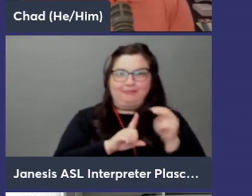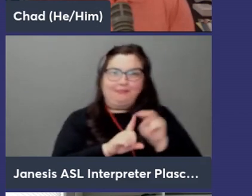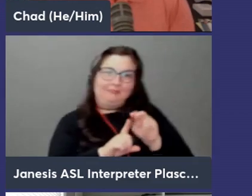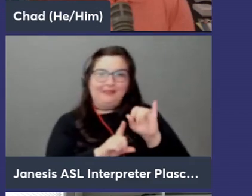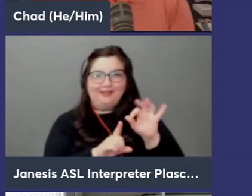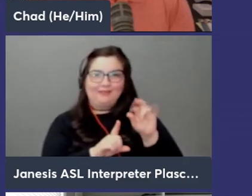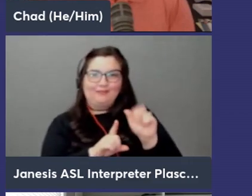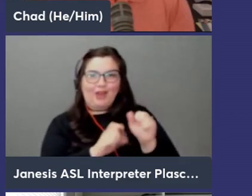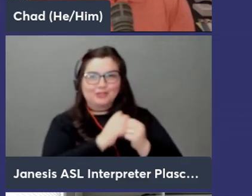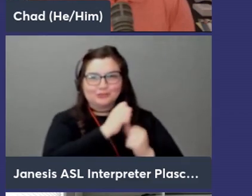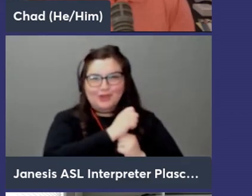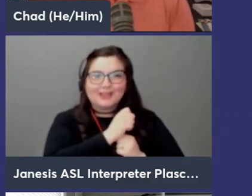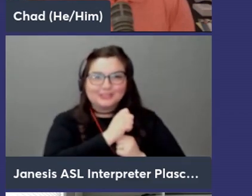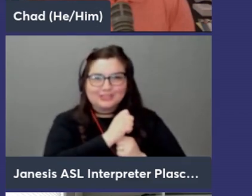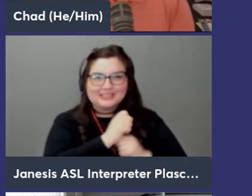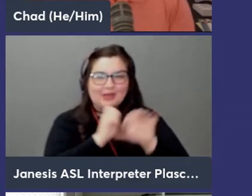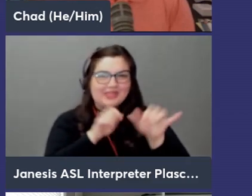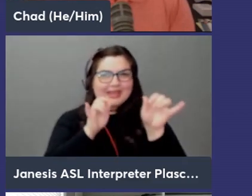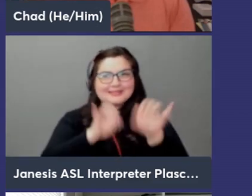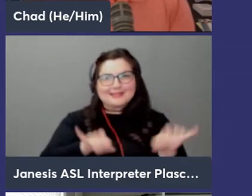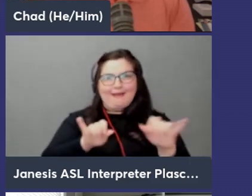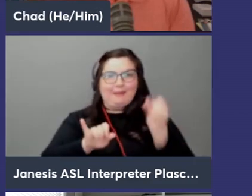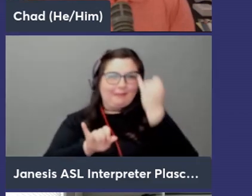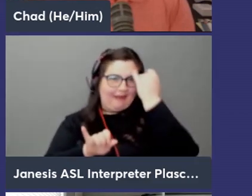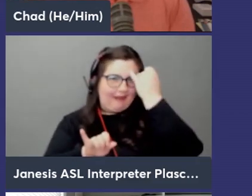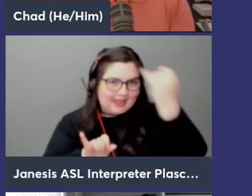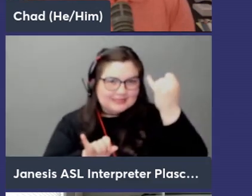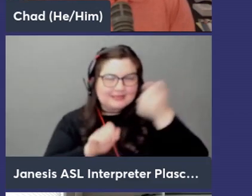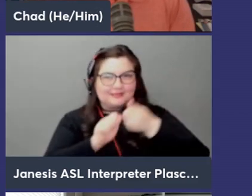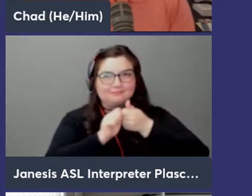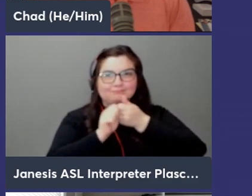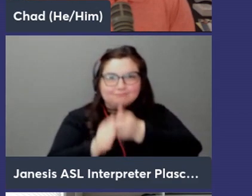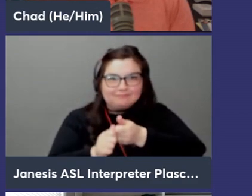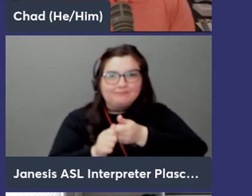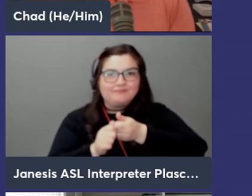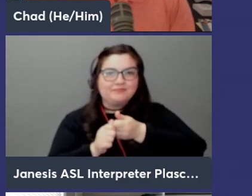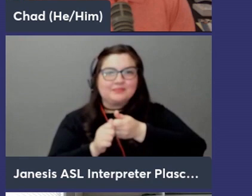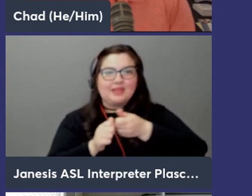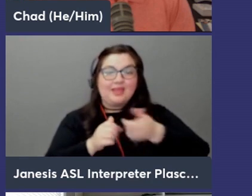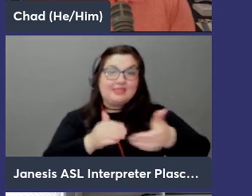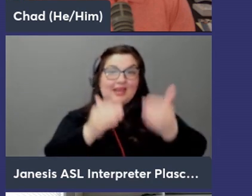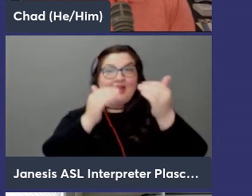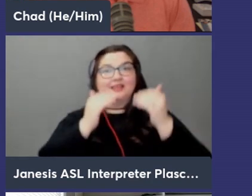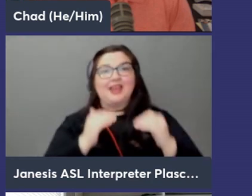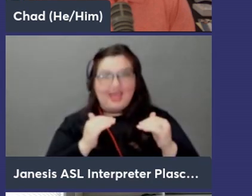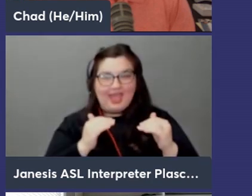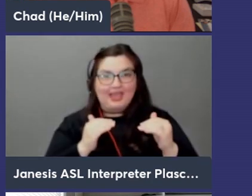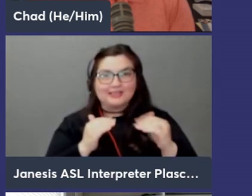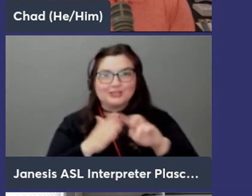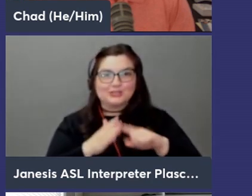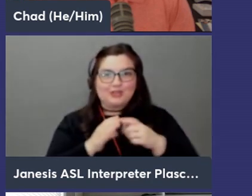So using that same idea, we can take that, even go out to the next level and start expanding out my graph to,